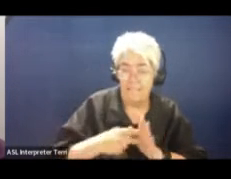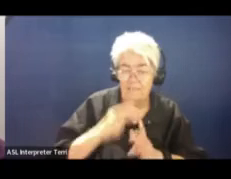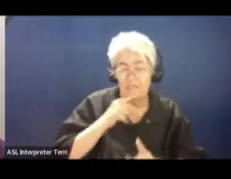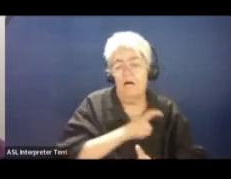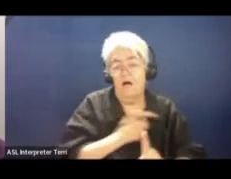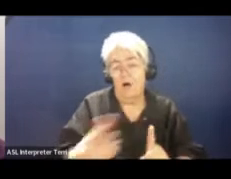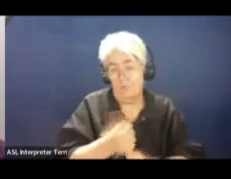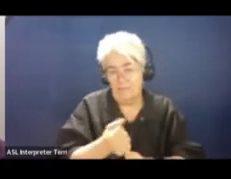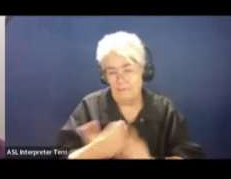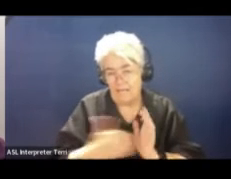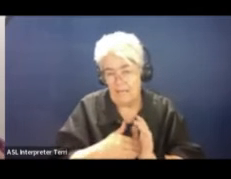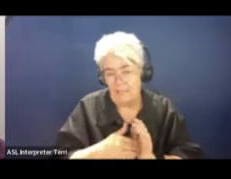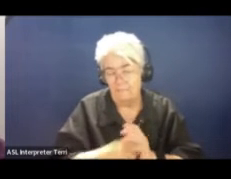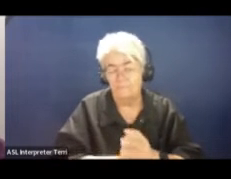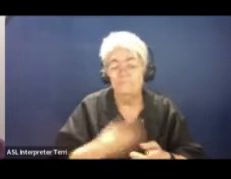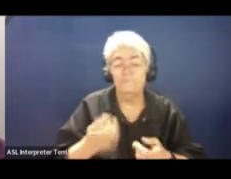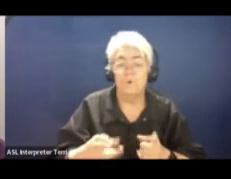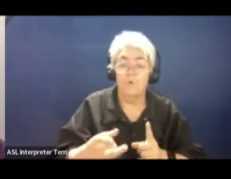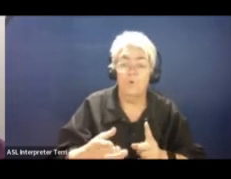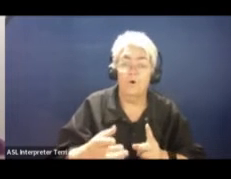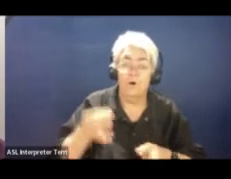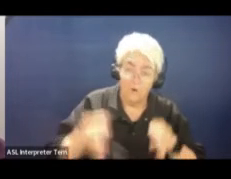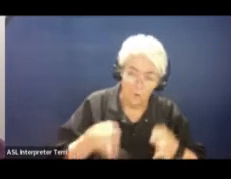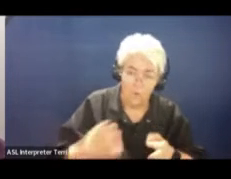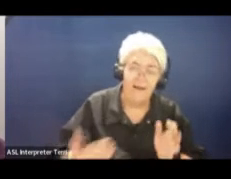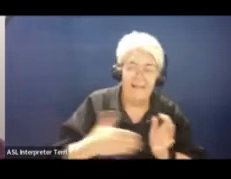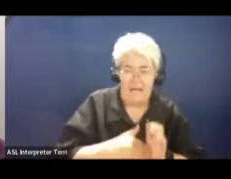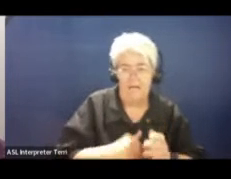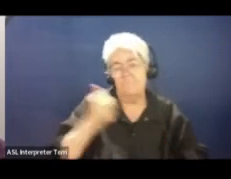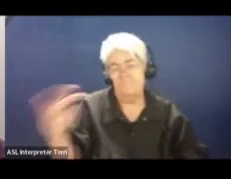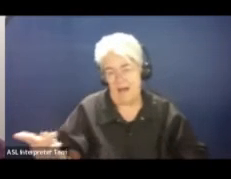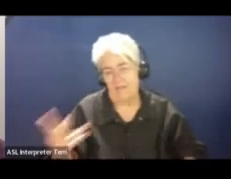court case. So getting in trouble with the law again, and getting back into the system.